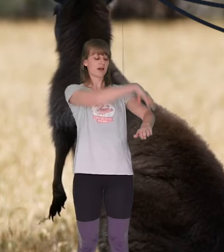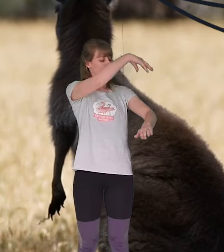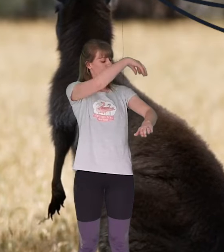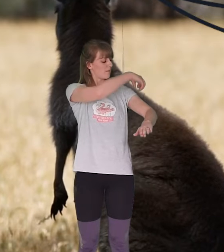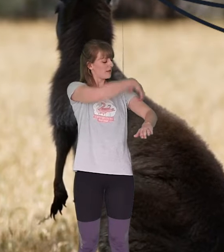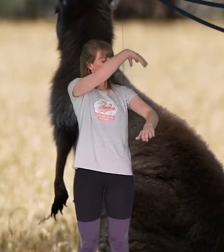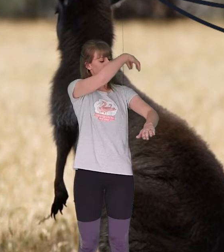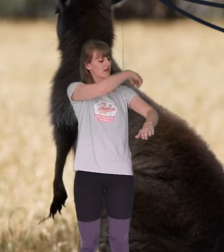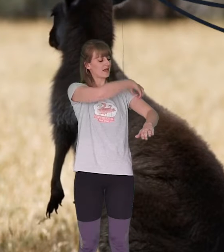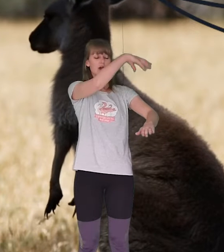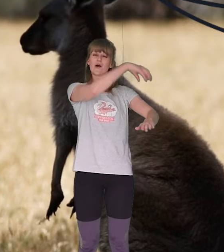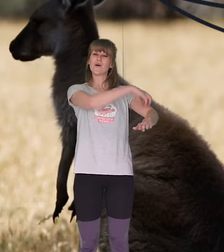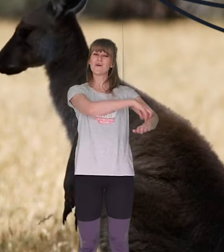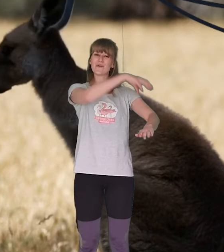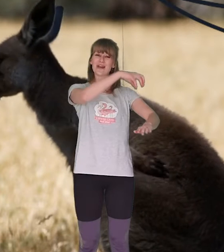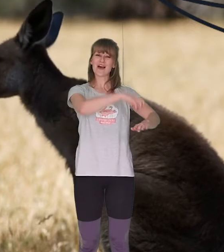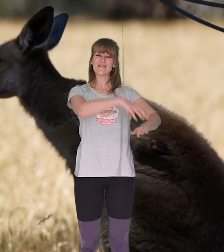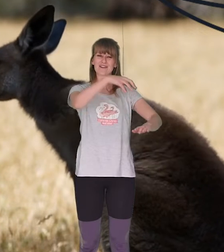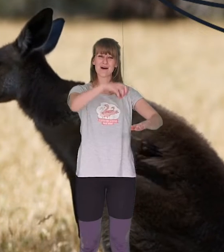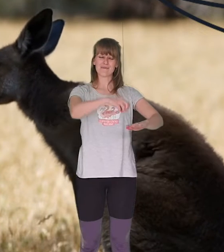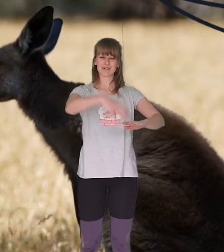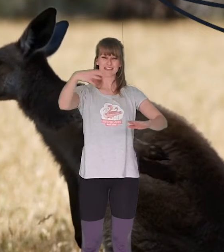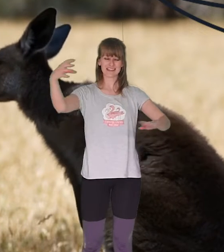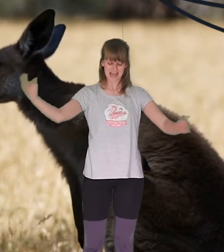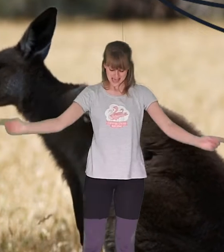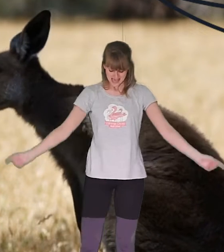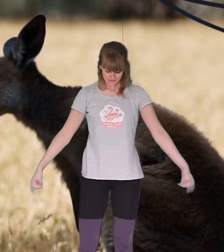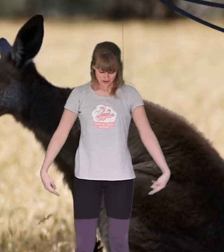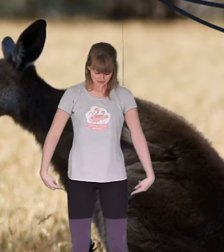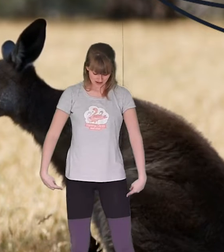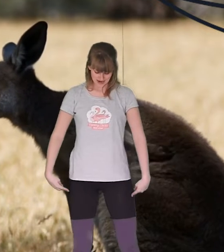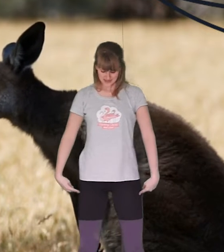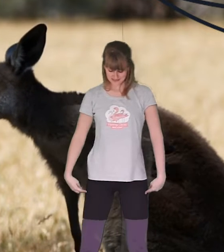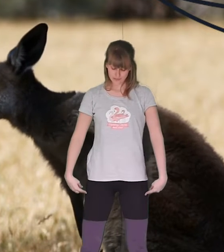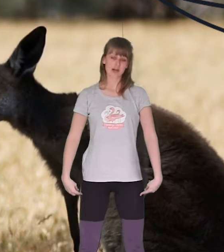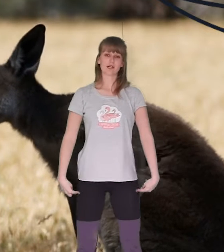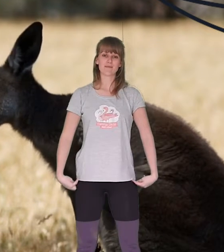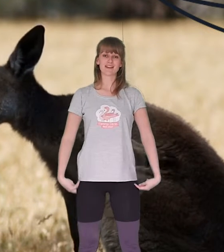that jumping feeling all over our body. If we are using our legs we're going to come back